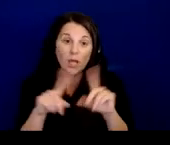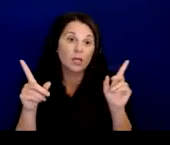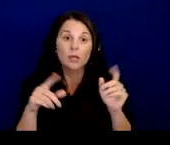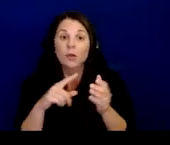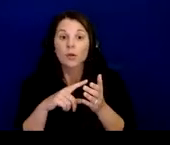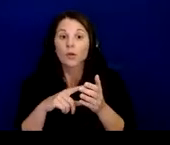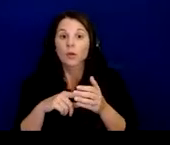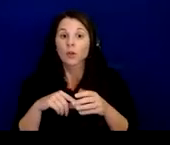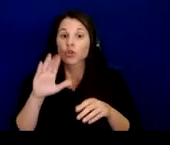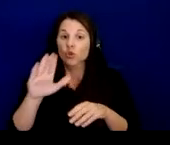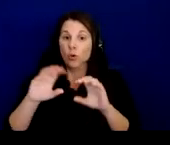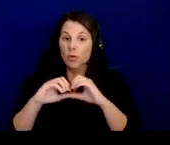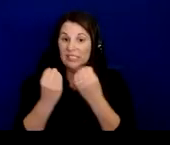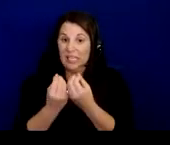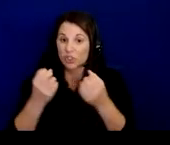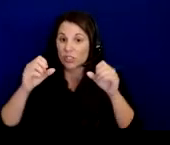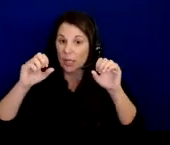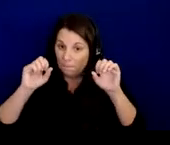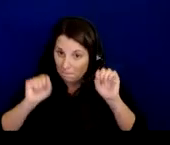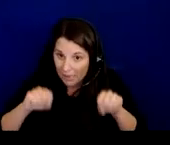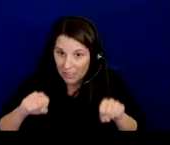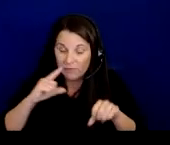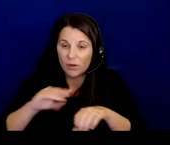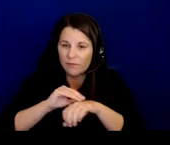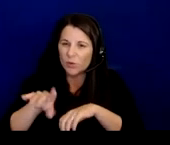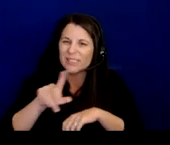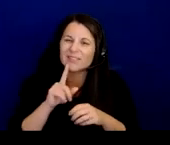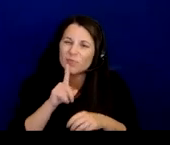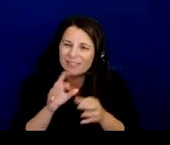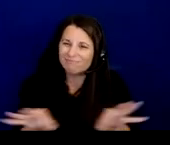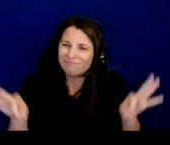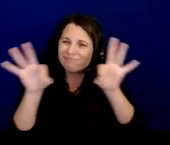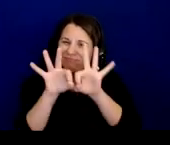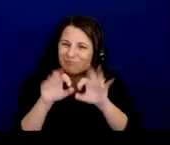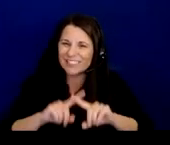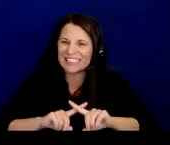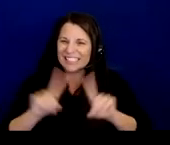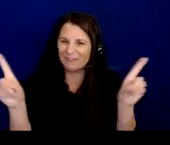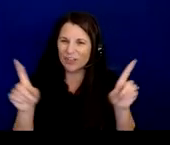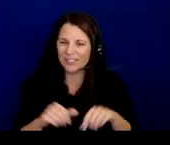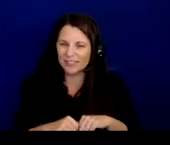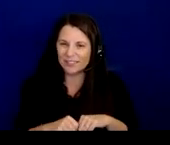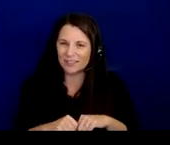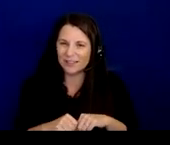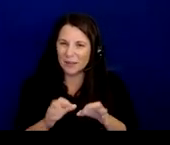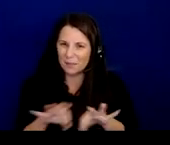your organization's ability to make a significant difference in the world? What did you value the most?